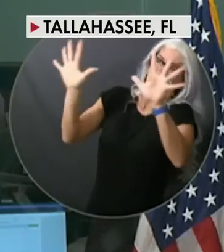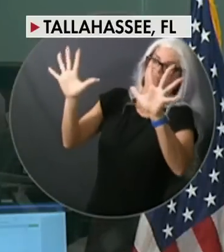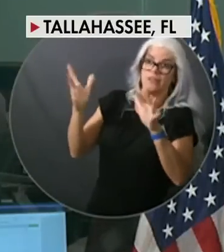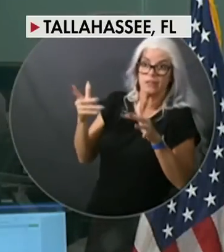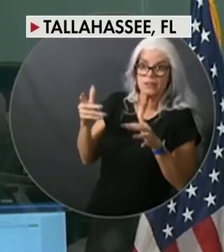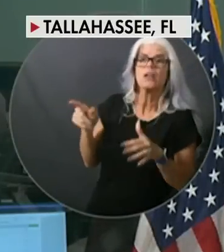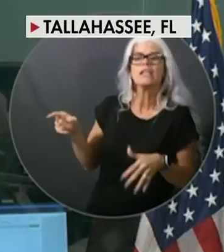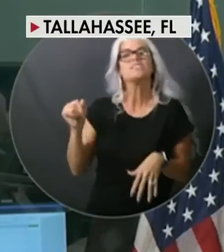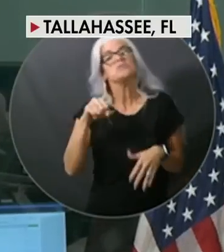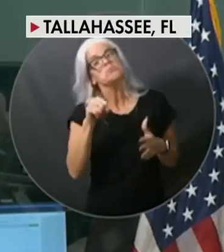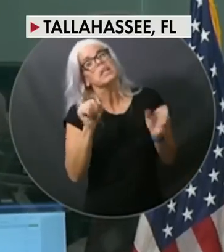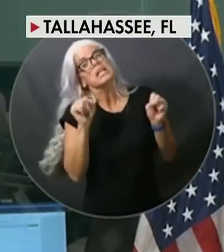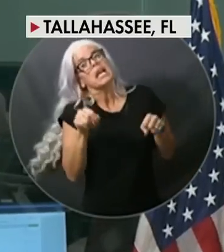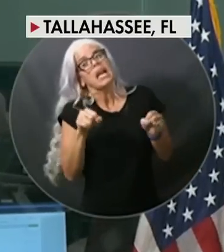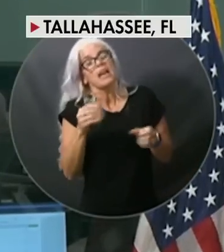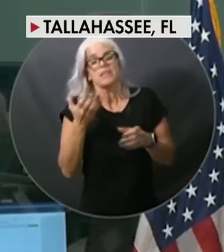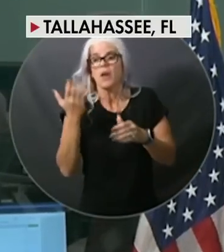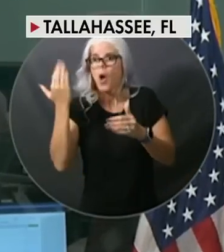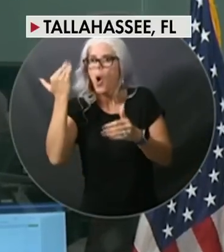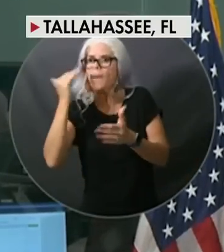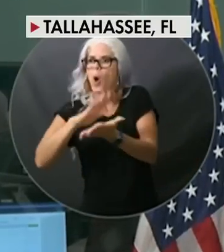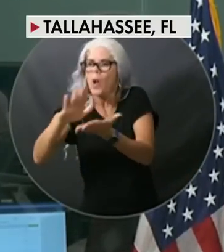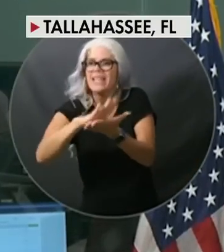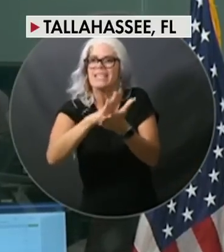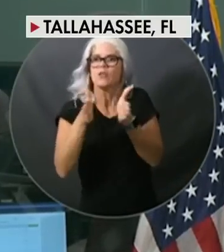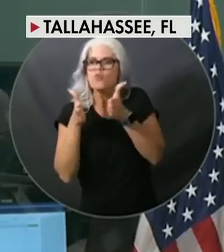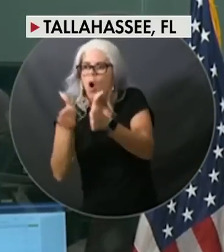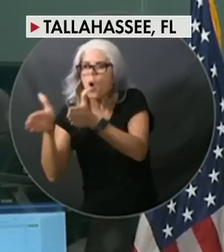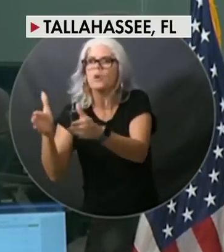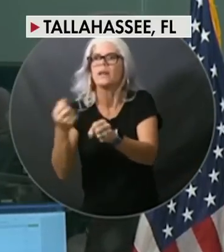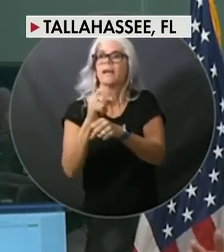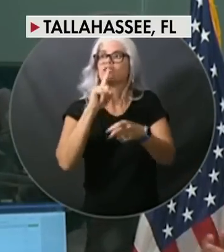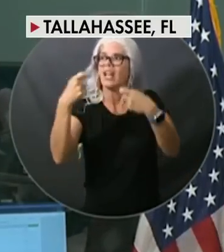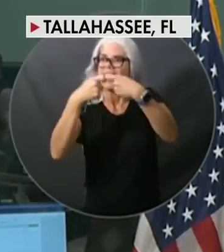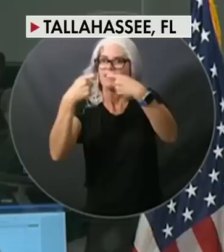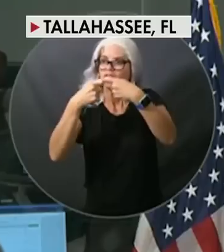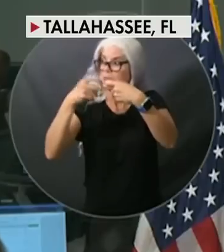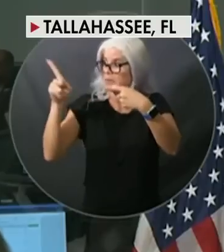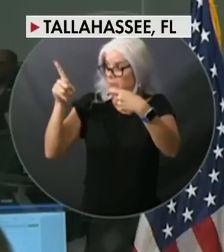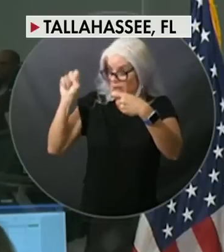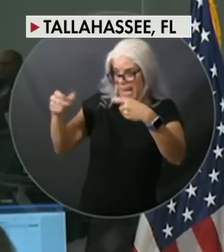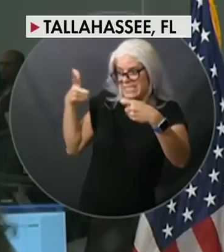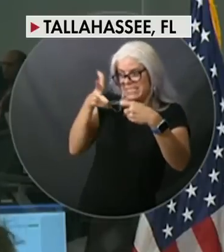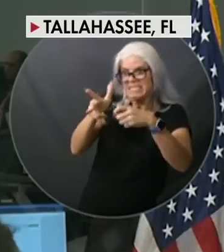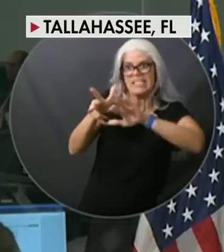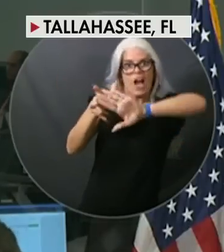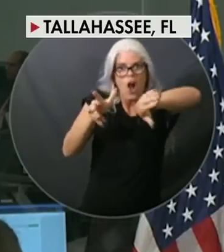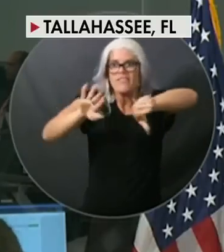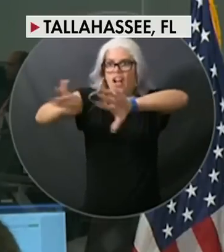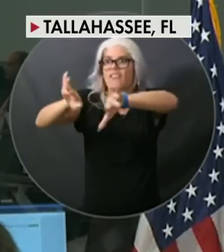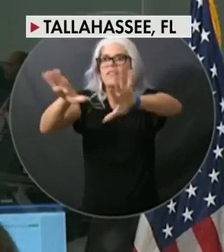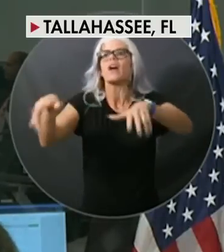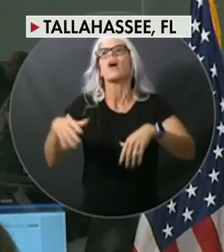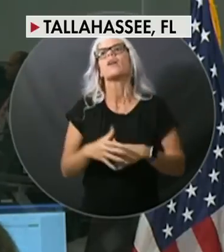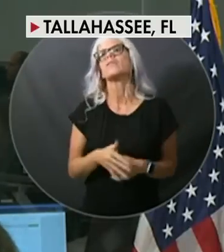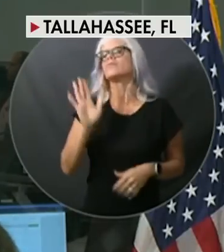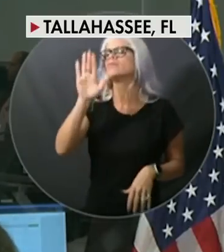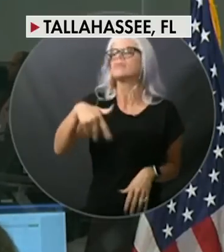AS SOON AS IT'S SAFE TO DO SO AND THEN IT BEGINS WITH THE CLEARING THE ROADS, MAKING SURE THAT THE ELECTRICAL FOLKS CAN